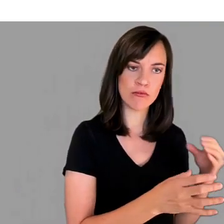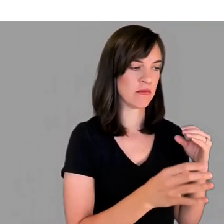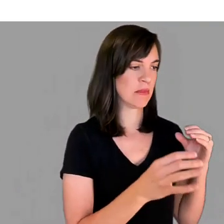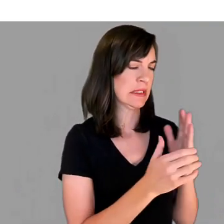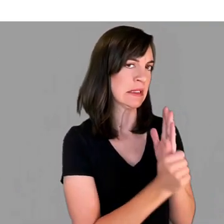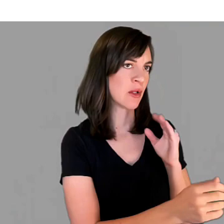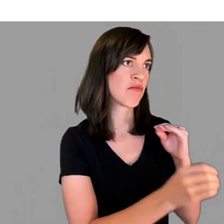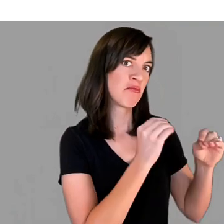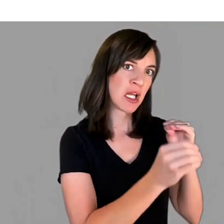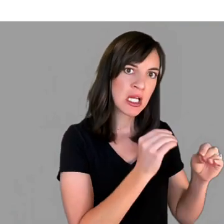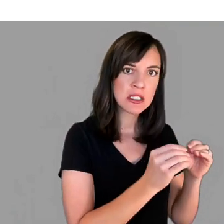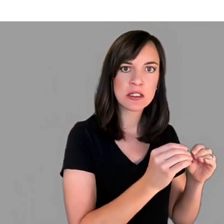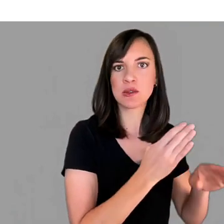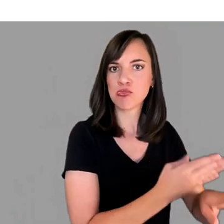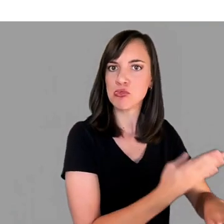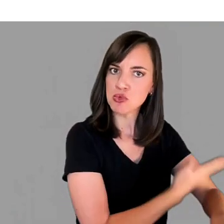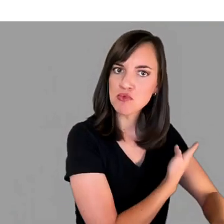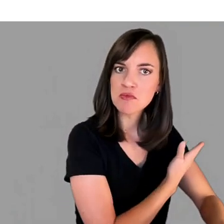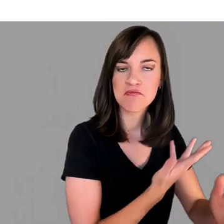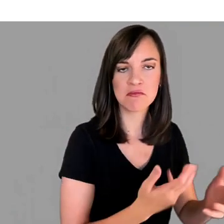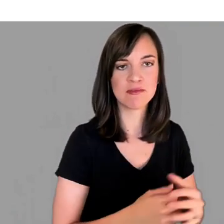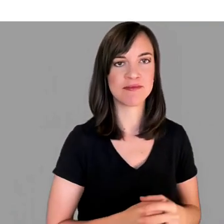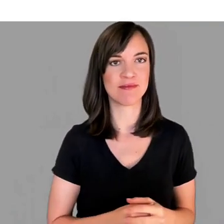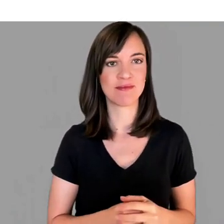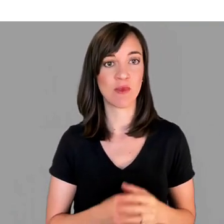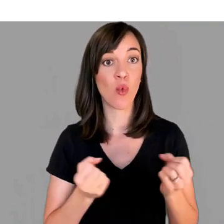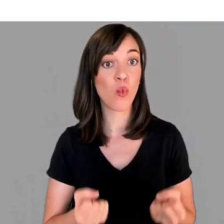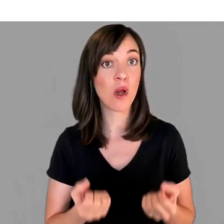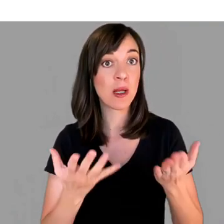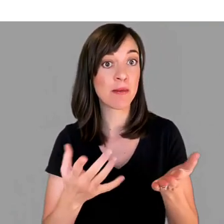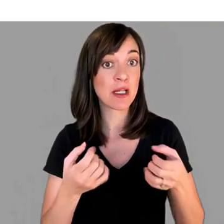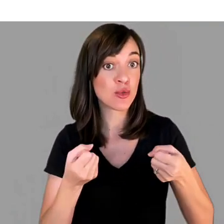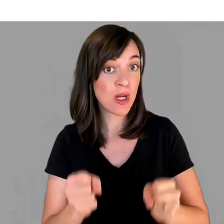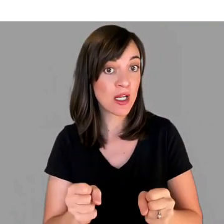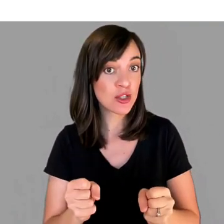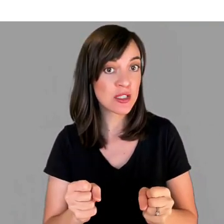or other purposes. The recommended use of this approach is occasionally.